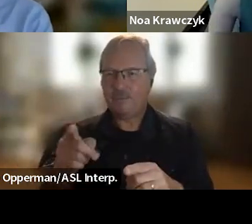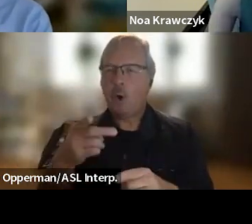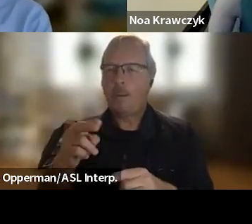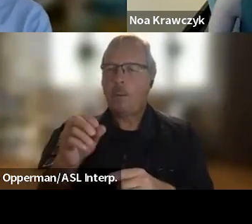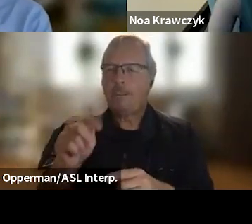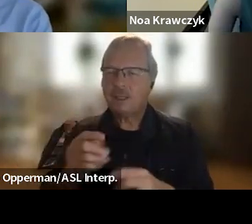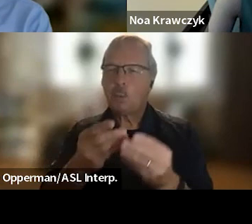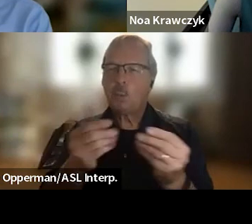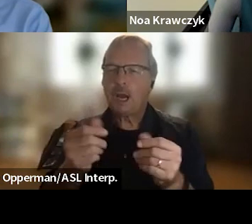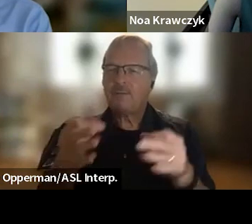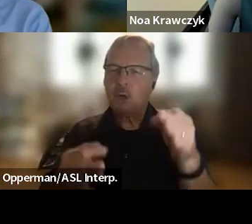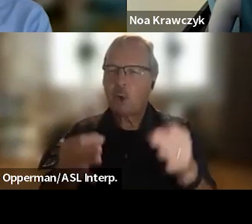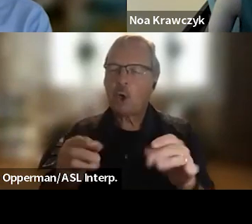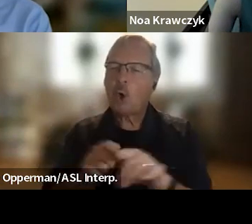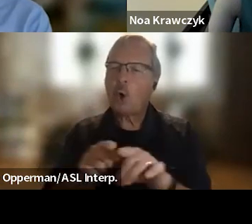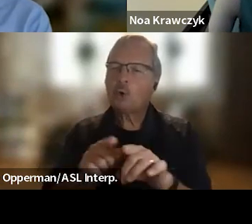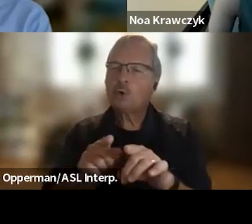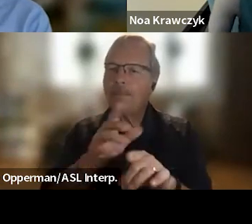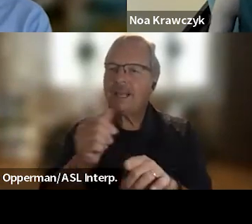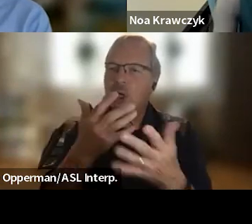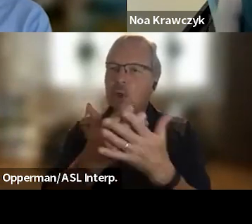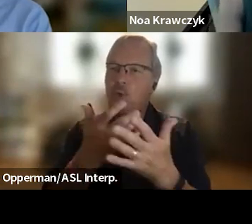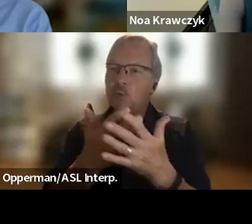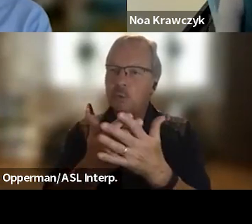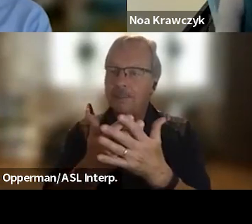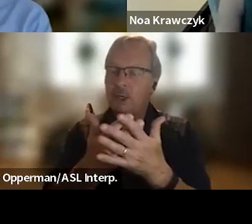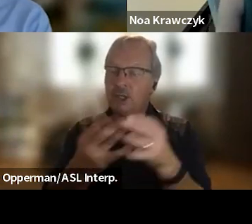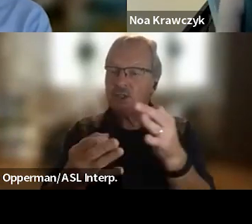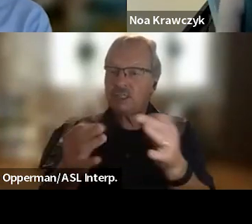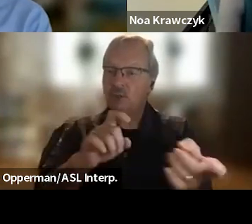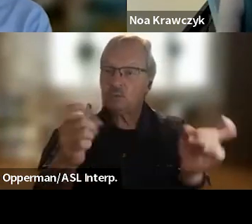also because of criminal justice reform pretrial as well.